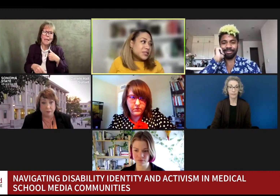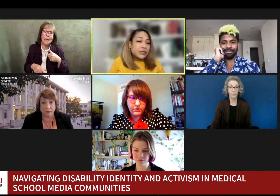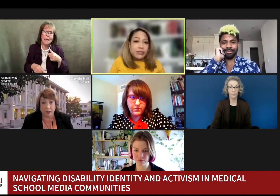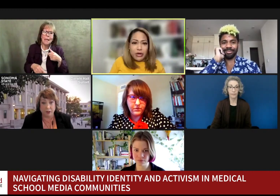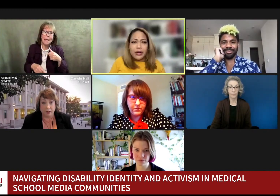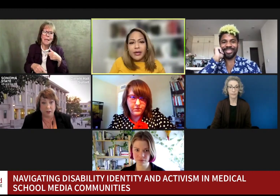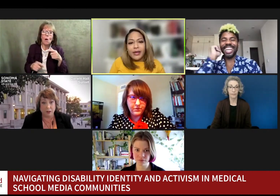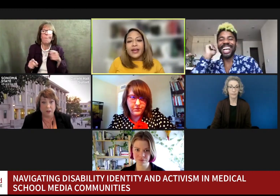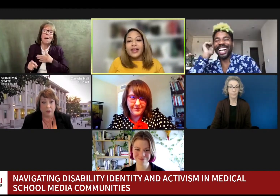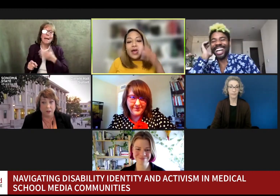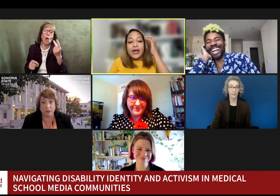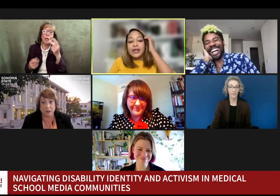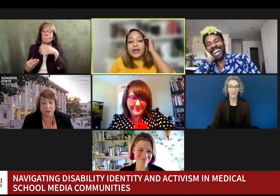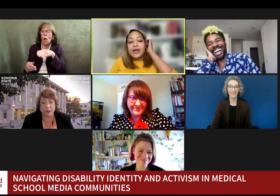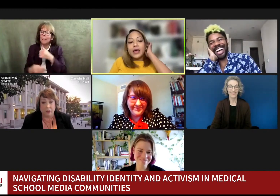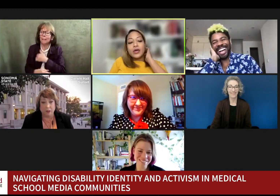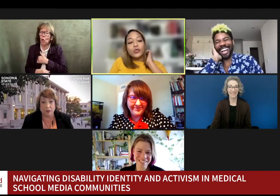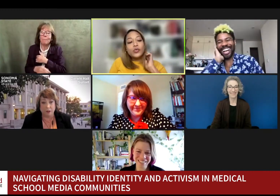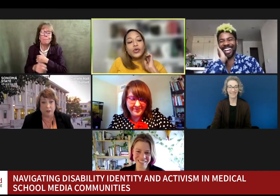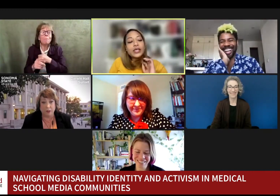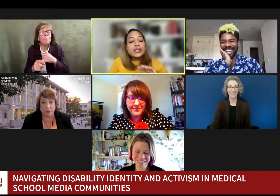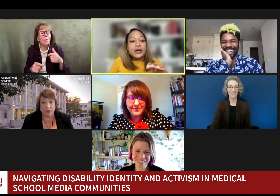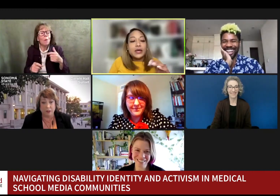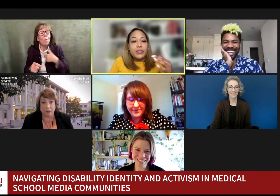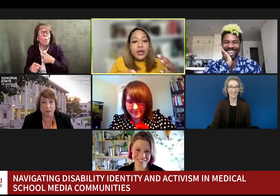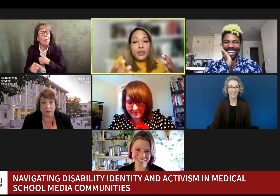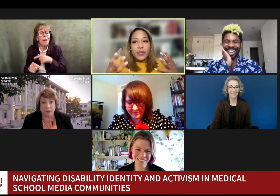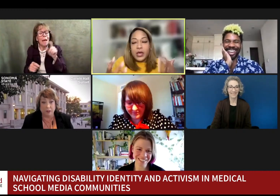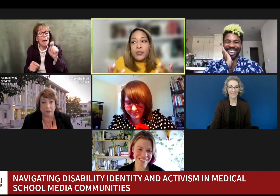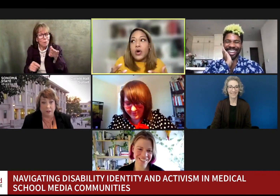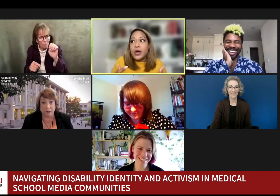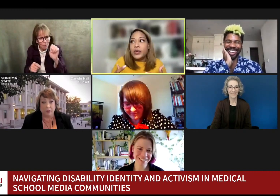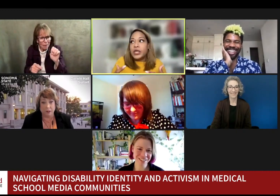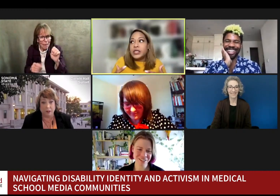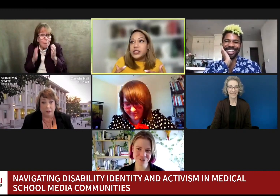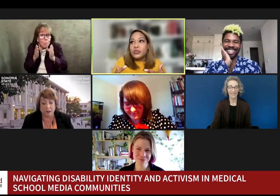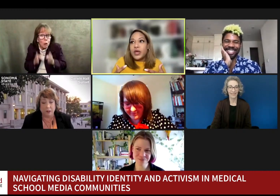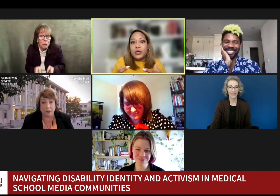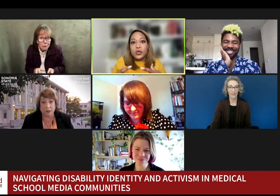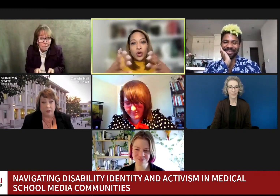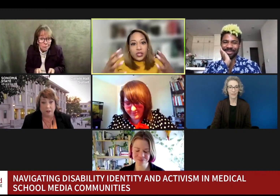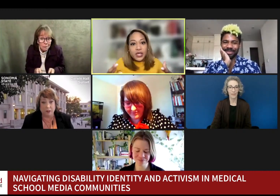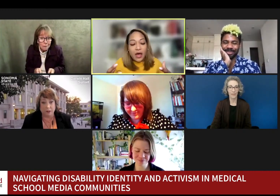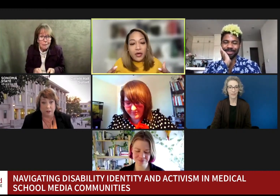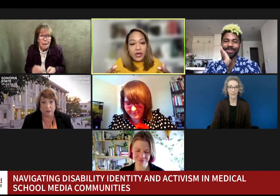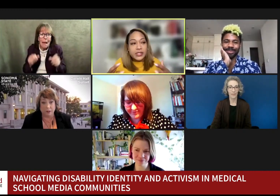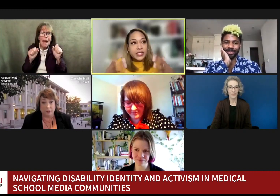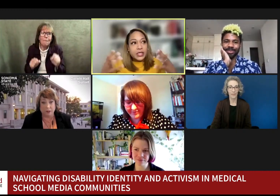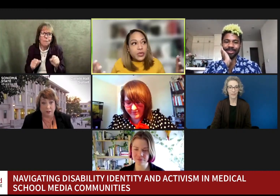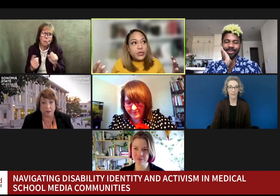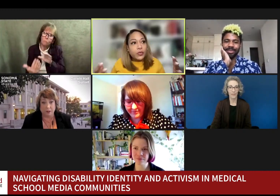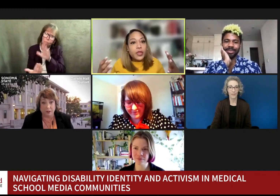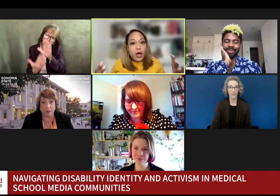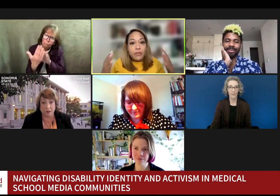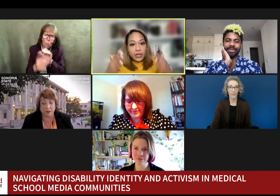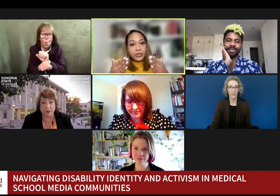And we need to be people and we need to be able to work together and see people where they are, meet them where they are,